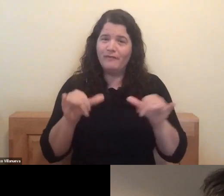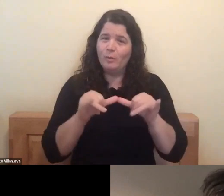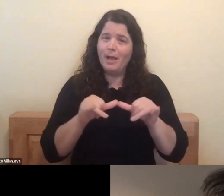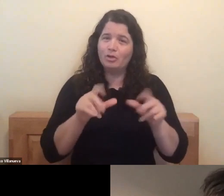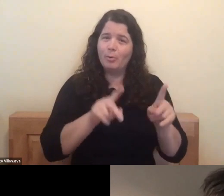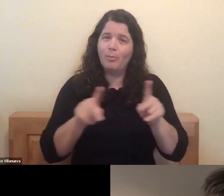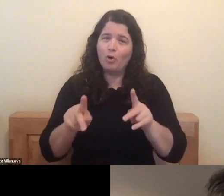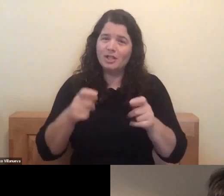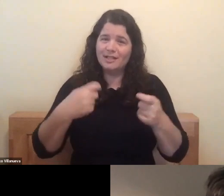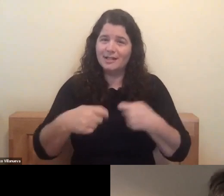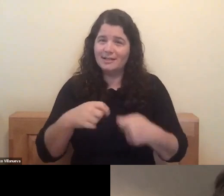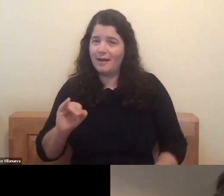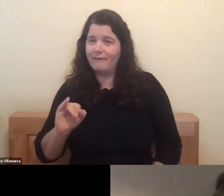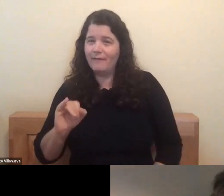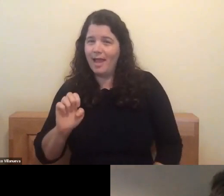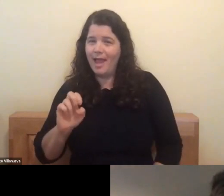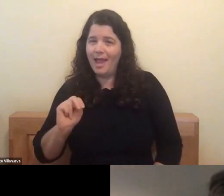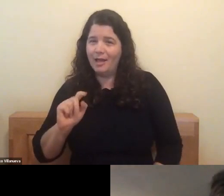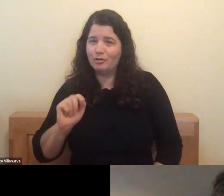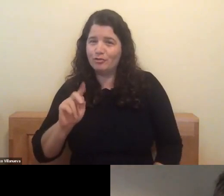says the reason is that the relationship between the proportion and the entropy